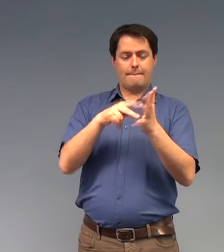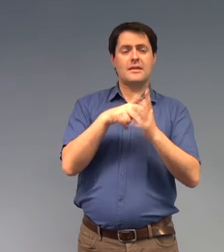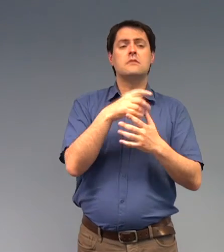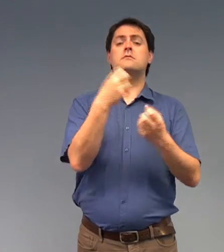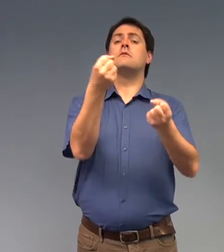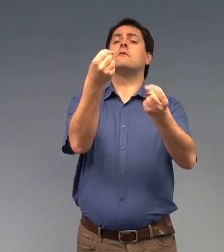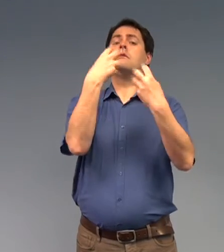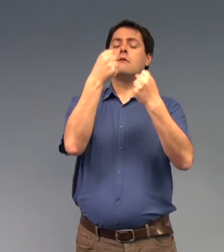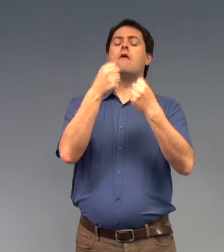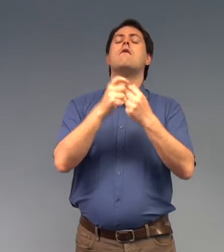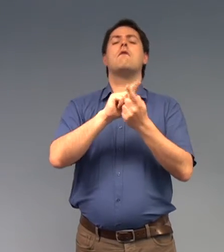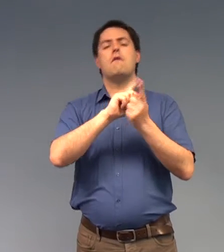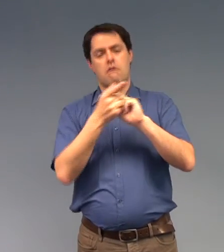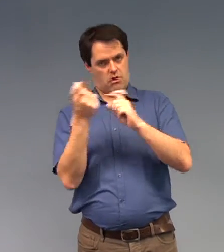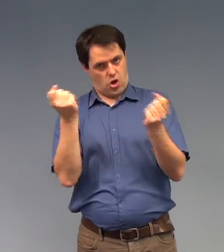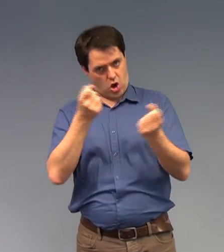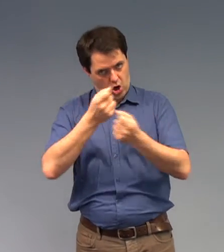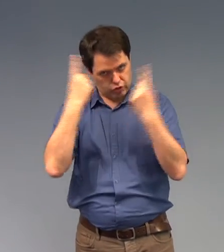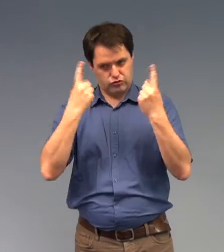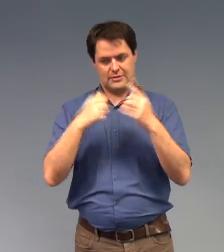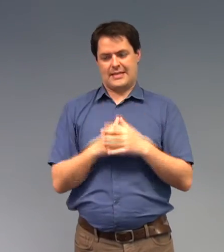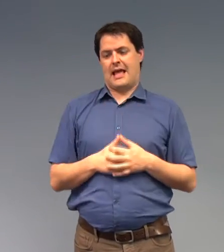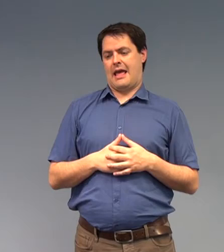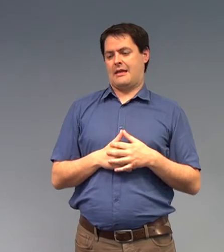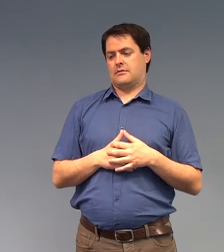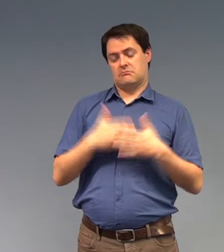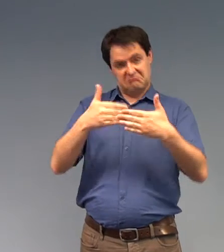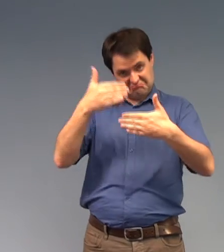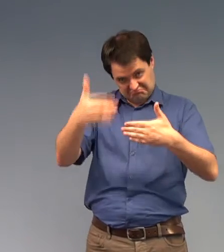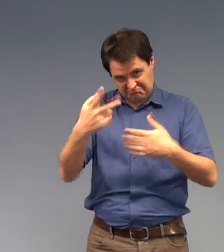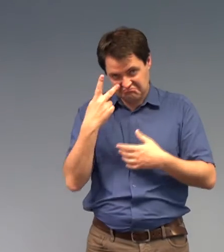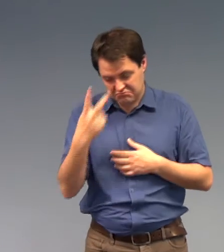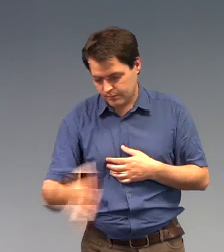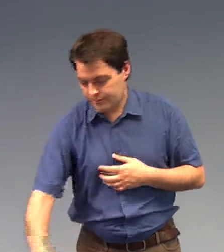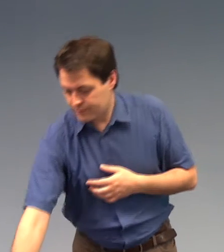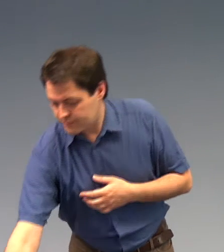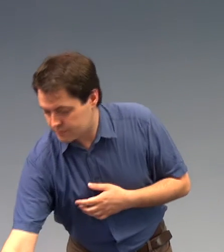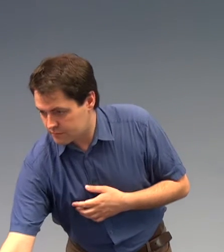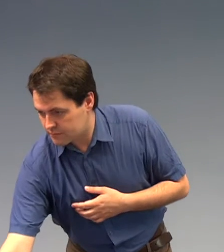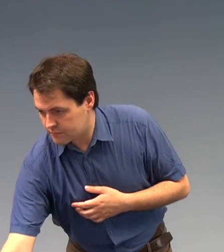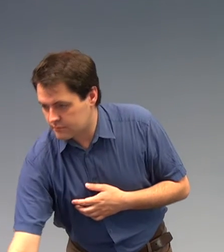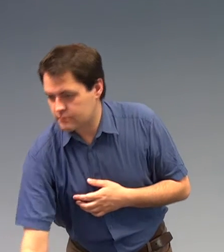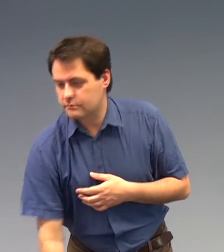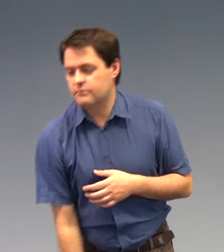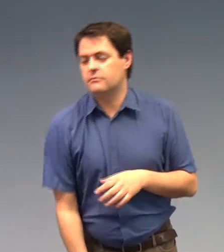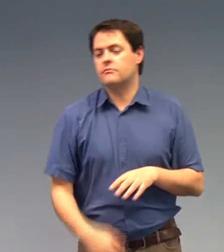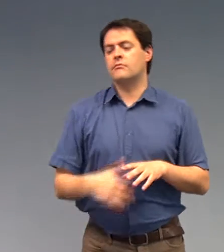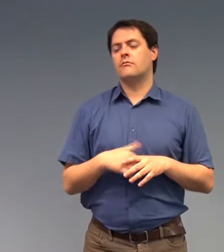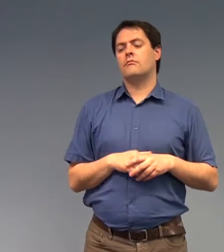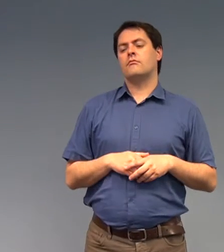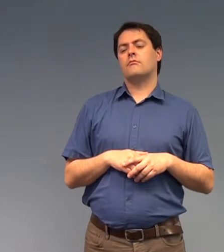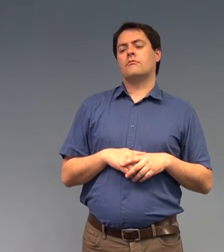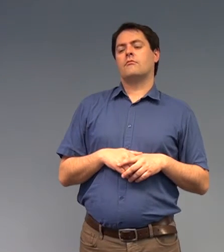that we're not incomplete, so that we can be adequately relevant for interpretation?